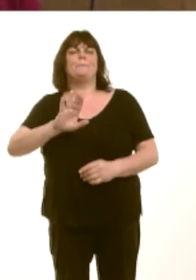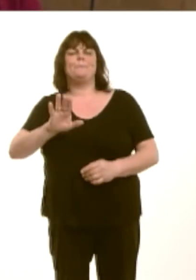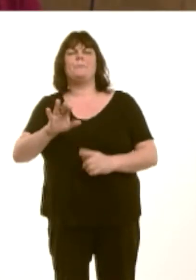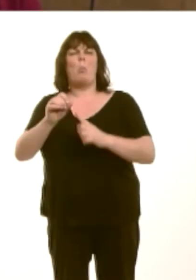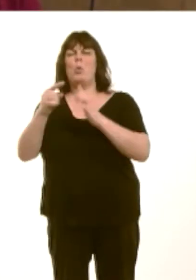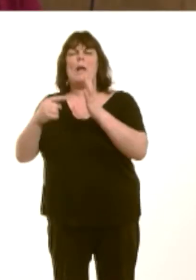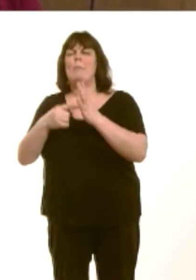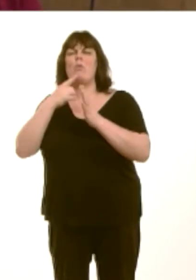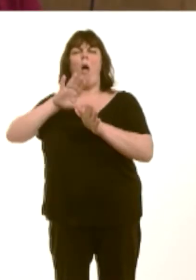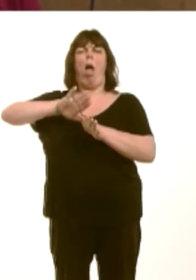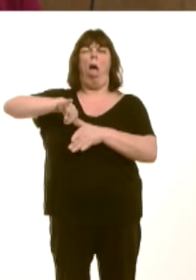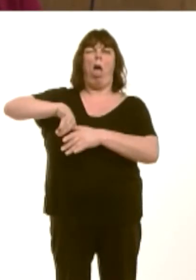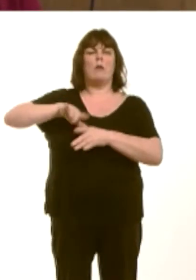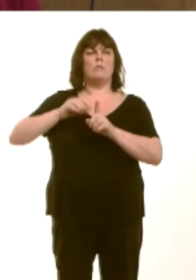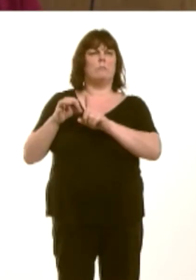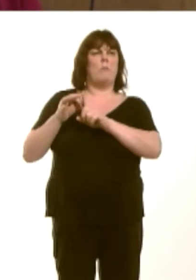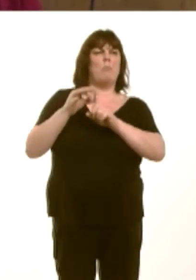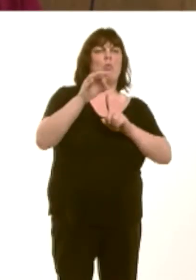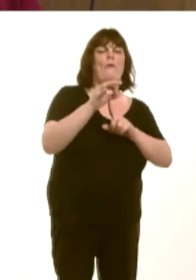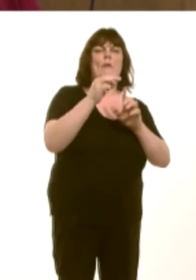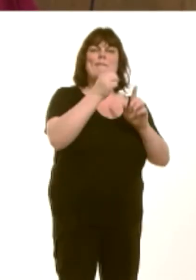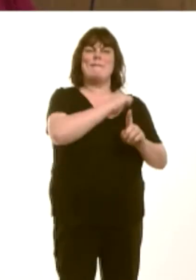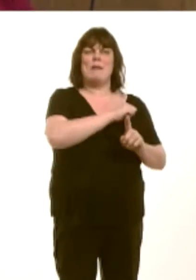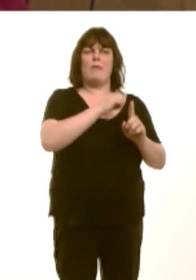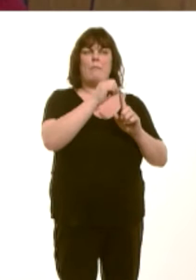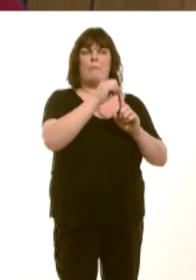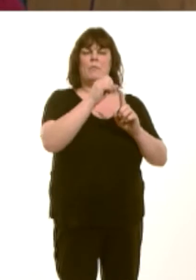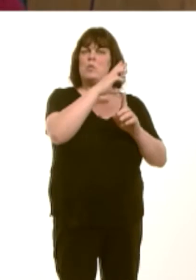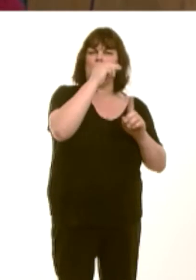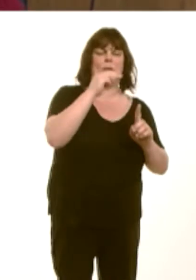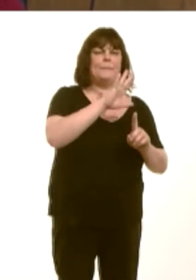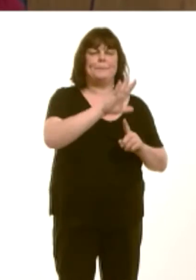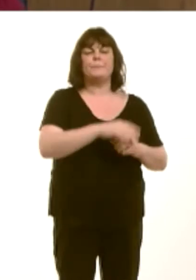The reality is that we have, in the overhead section of the M4 at Port Talbot, slip roads